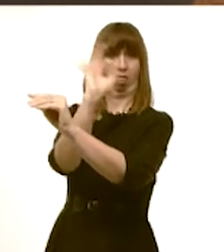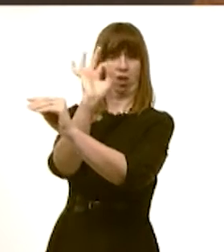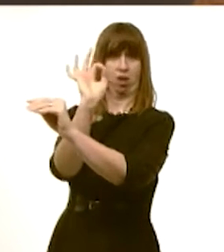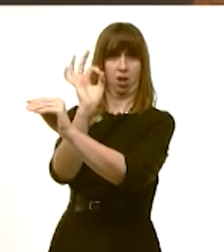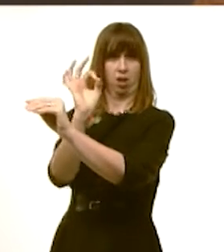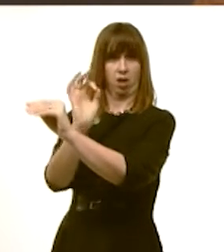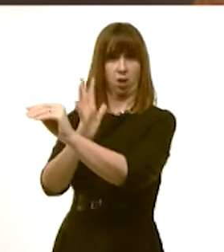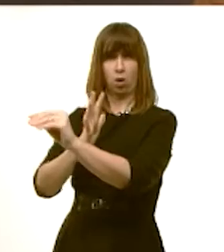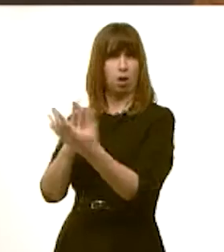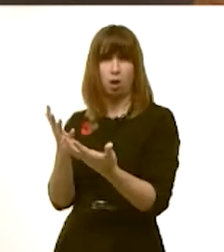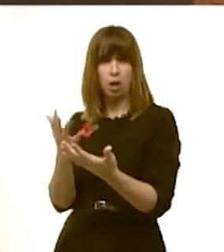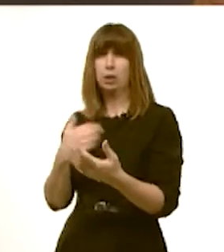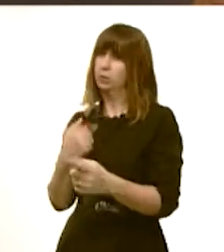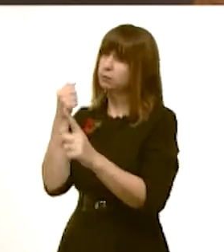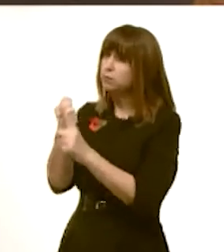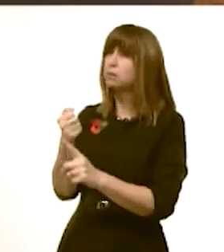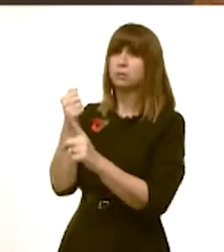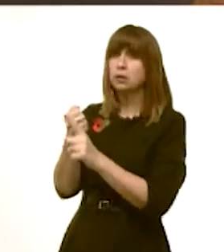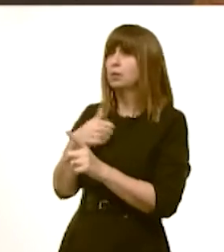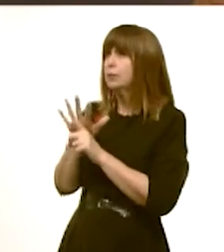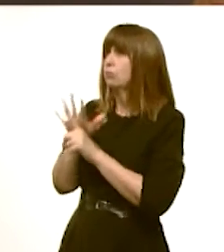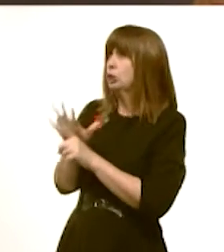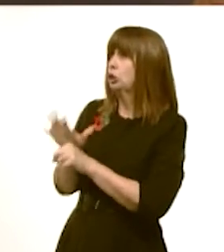and weíre still bringing pressure to bear on the UK Government to electrify not just